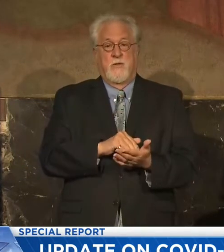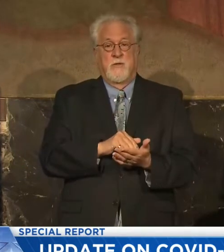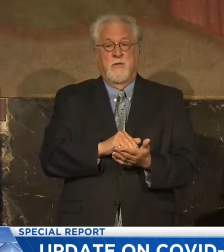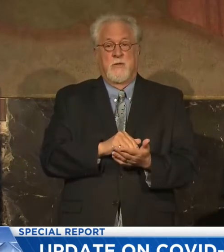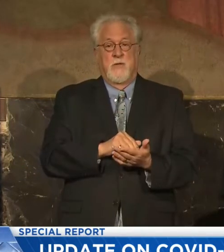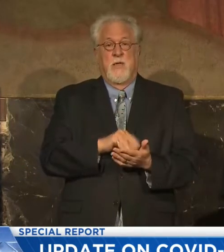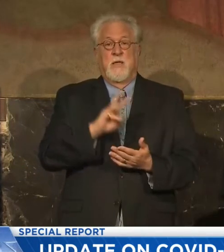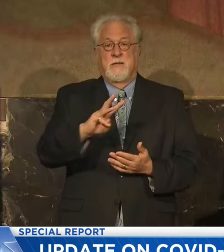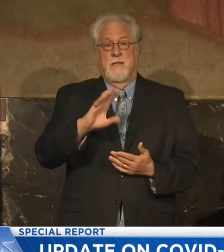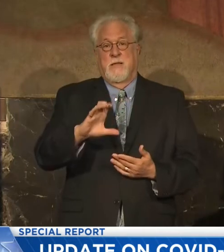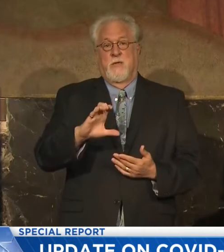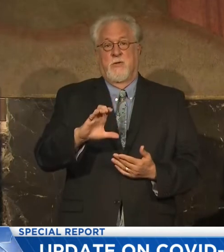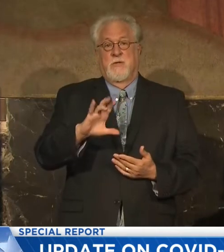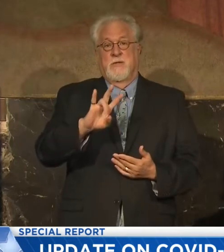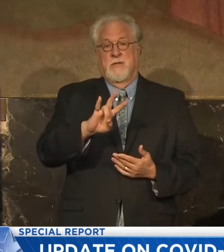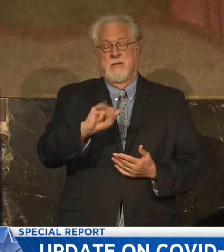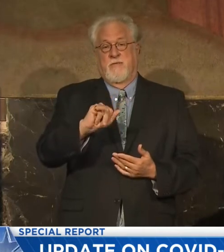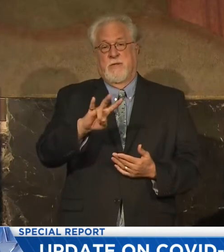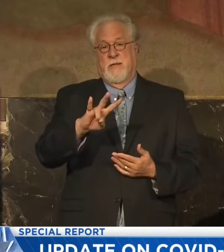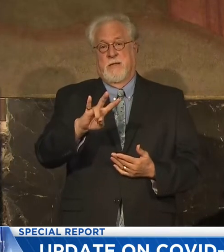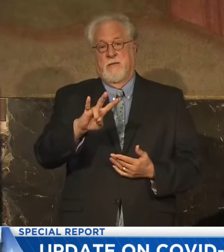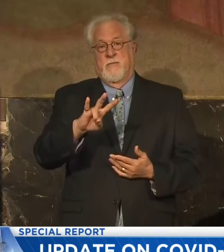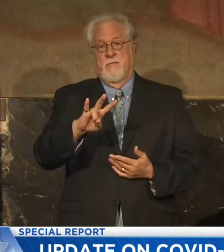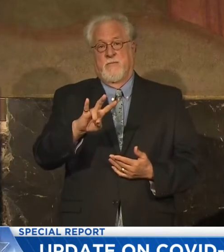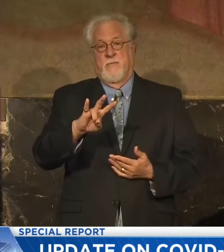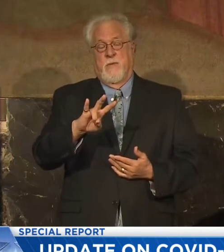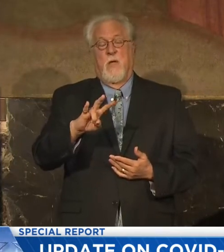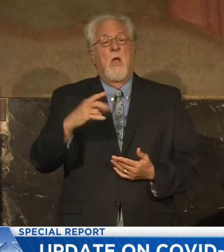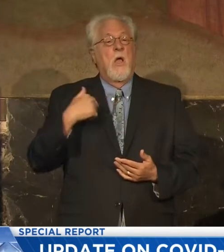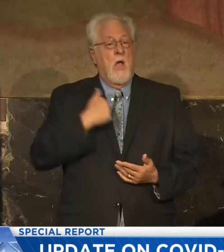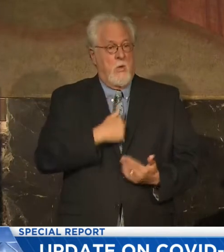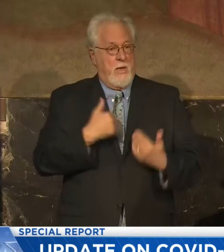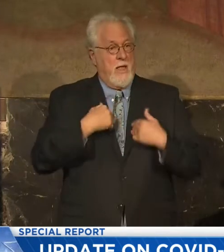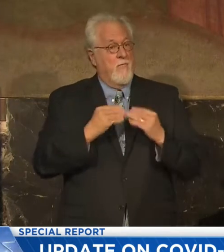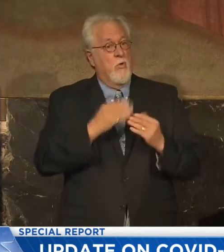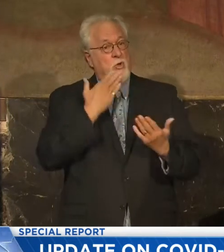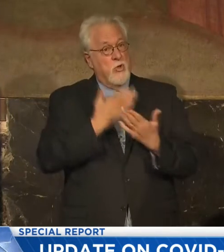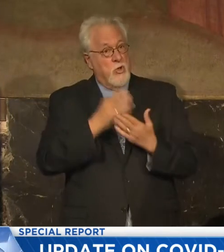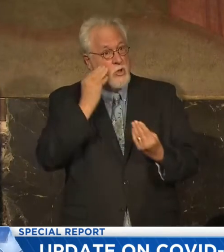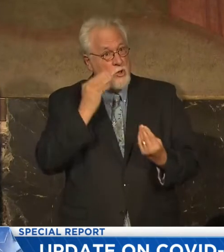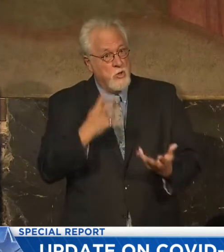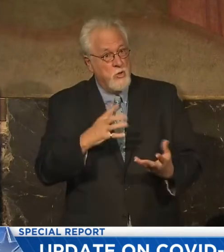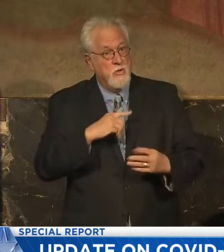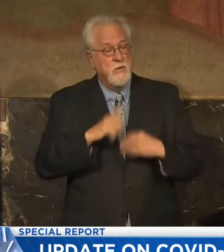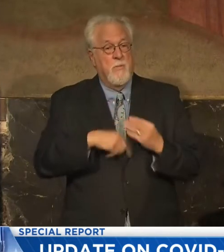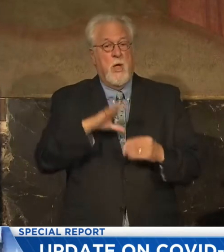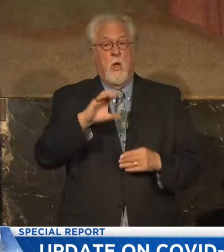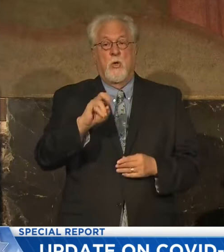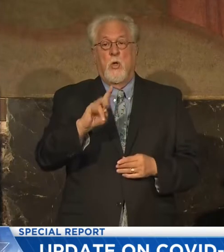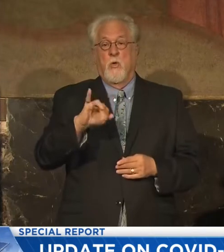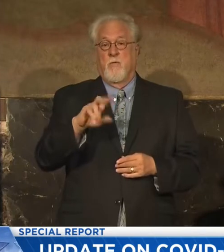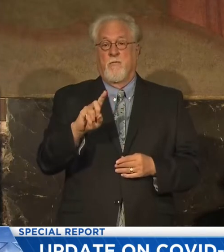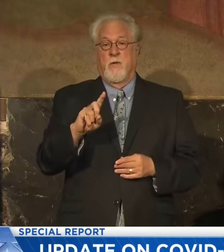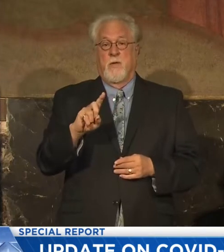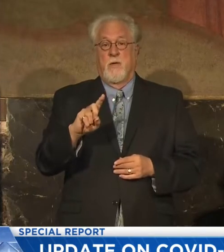UNFORTUNATELY TODAY WE ARE REPORTING NEW DEATHS. 21 OF THEM, WHICH BRINGS THE